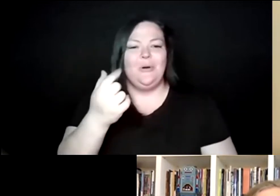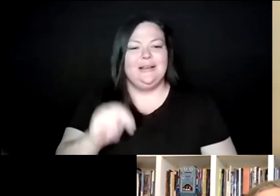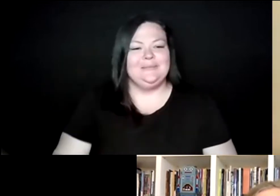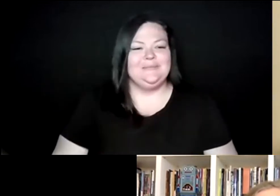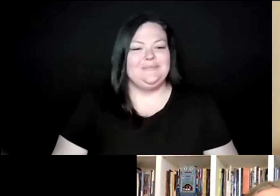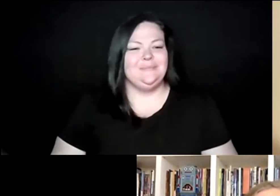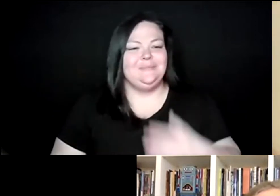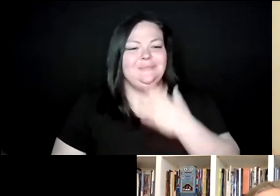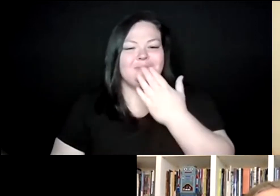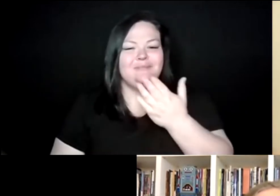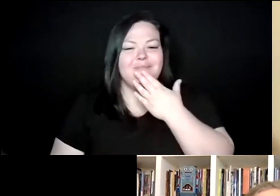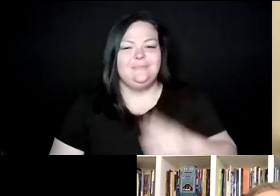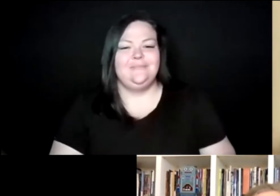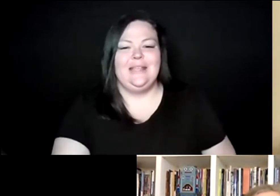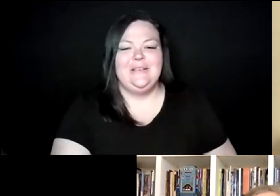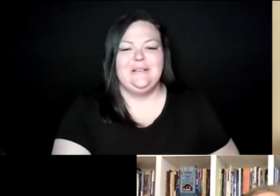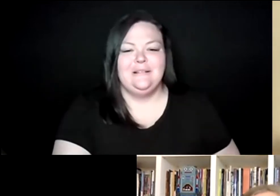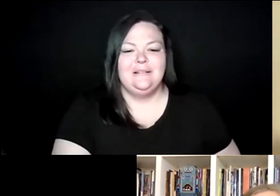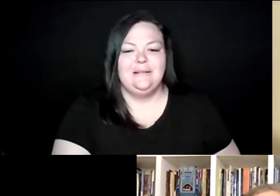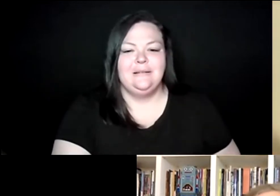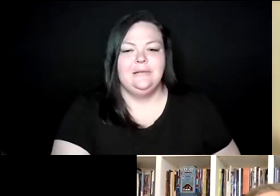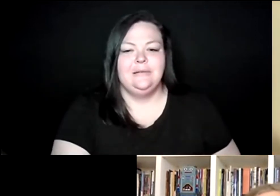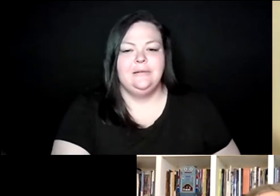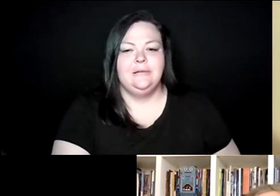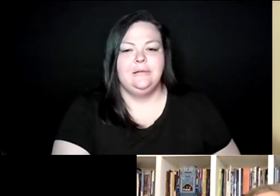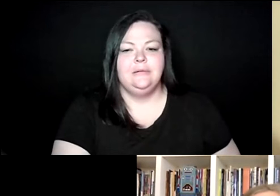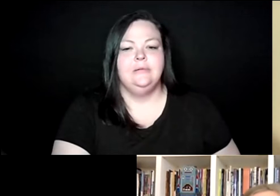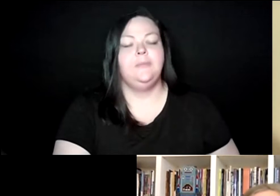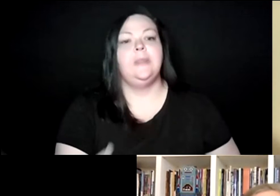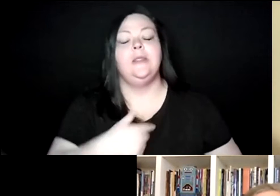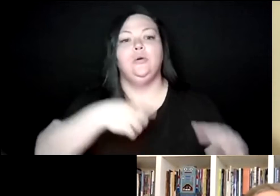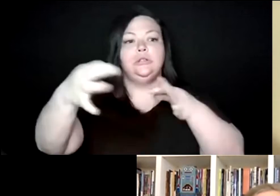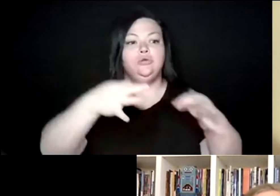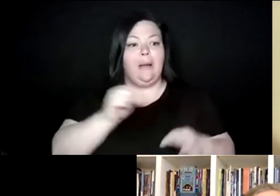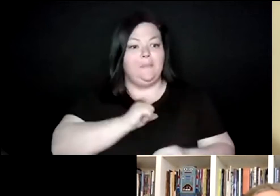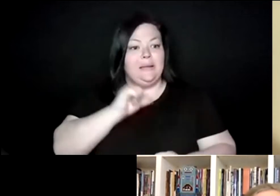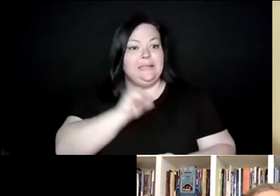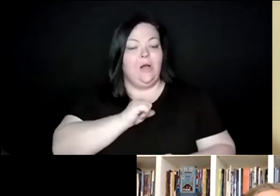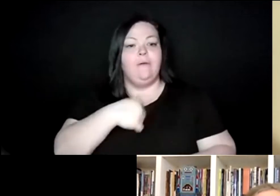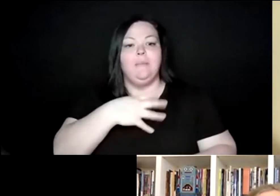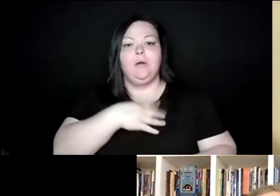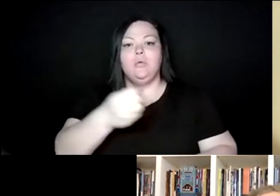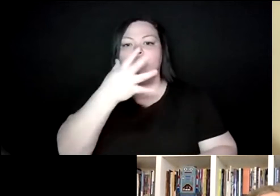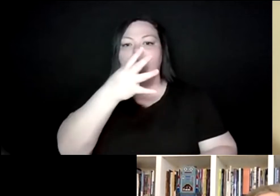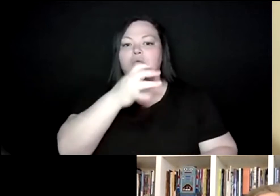Thank you so much, um, I am a, to describe myself, a white woman with dark blonde curly